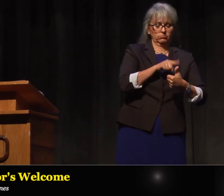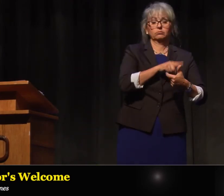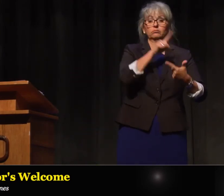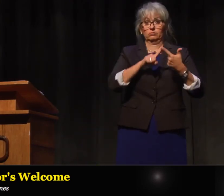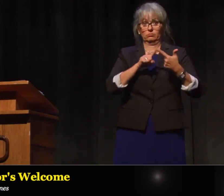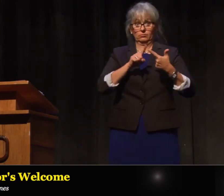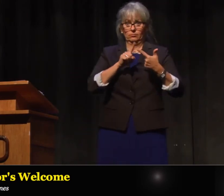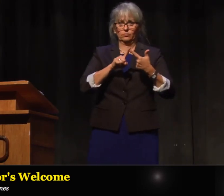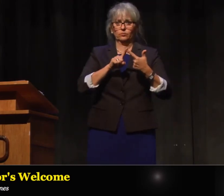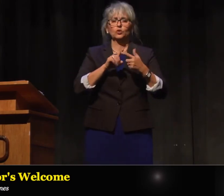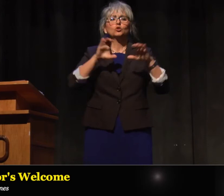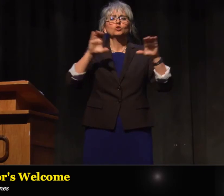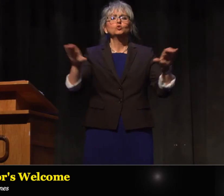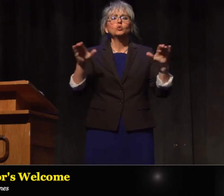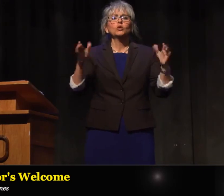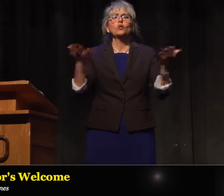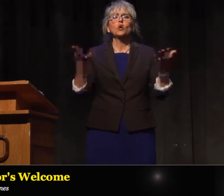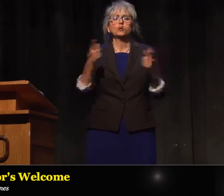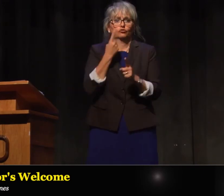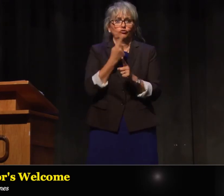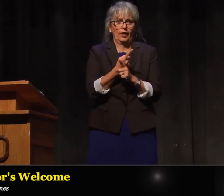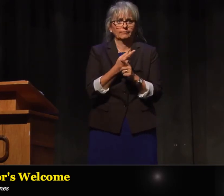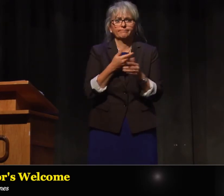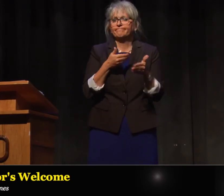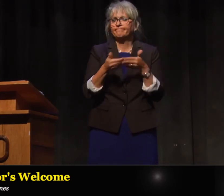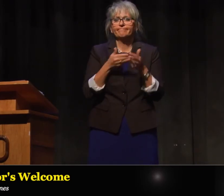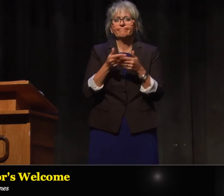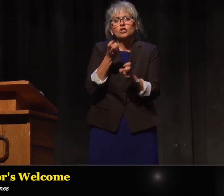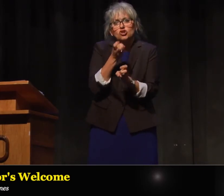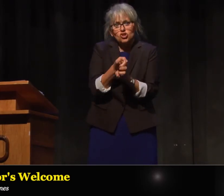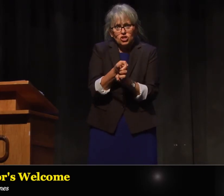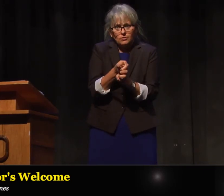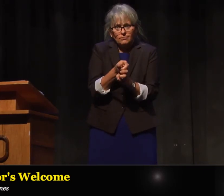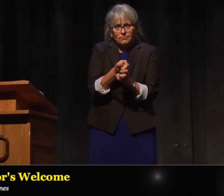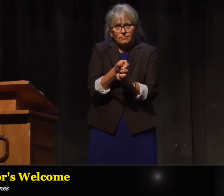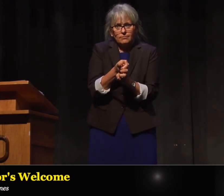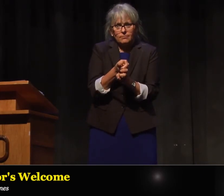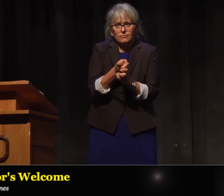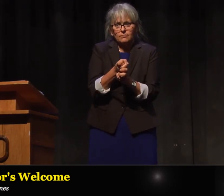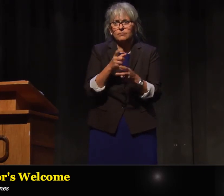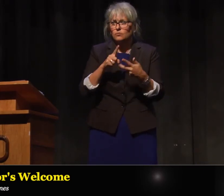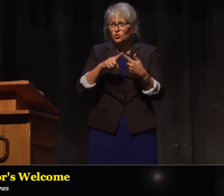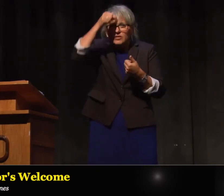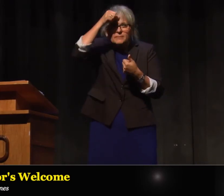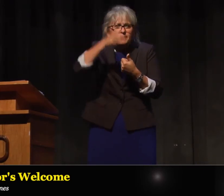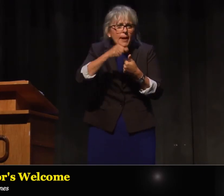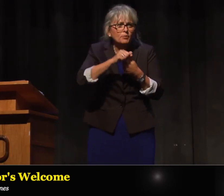First lesson was loyalty. Second lesson was doing what's right, no matter if it's hard.